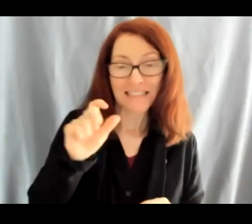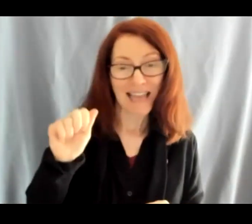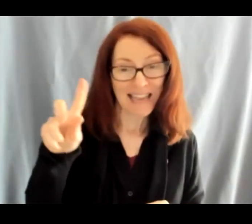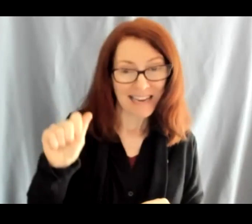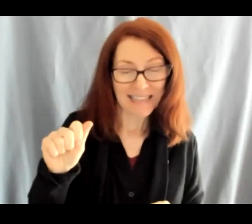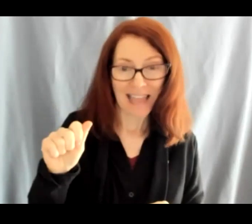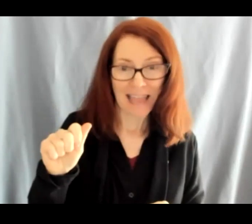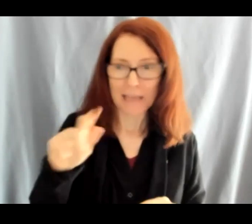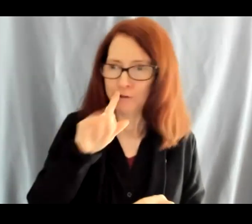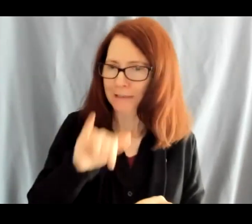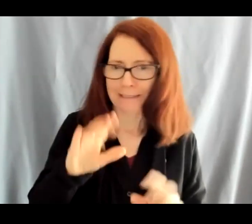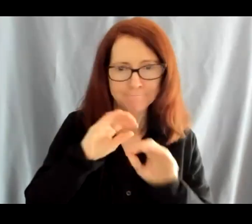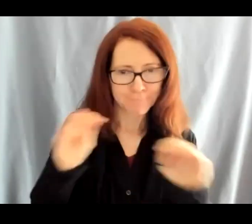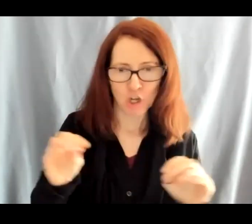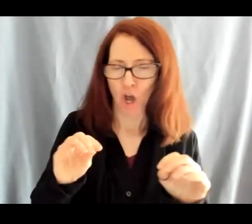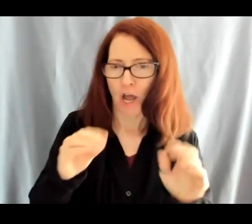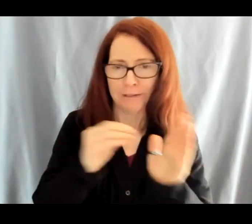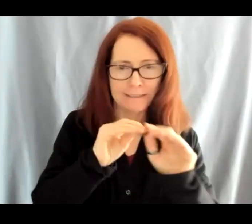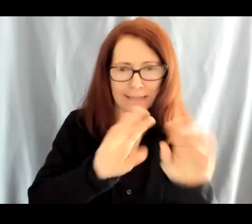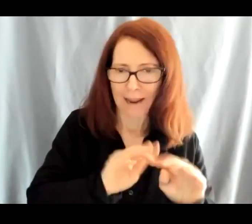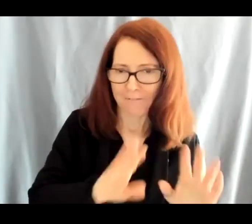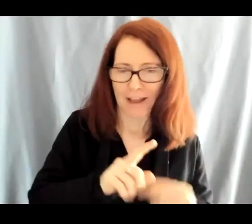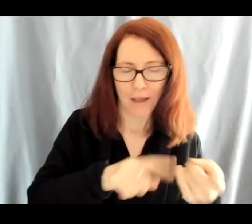emotional sport animals and Title One